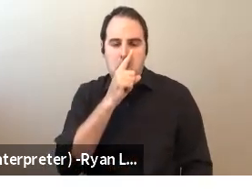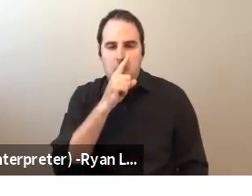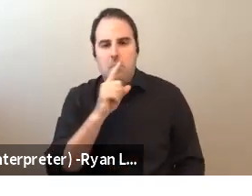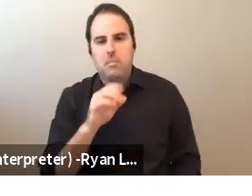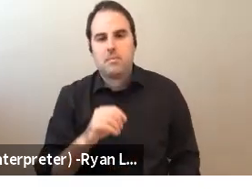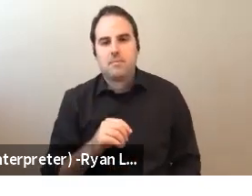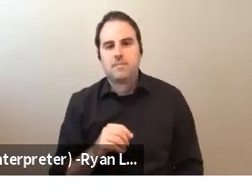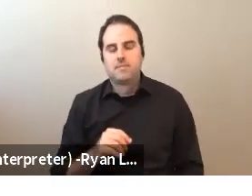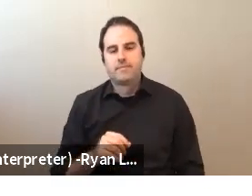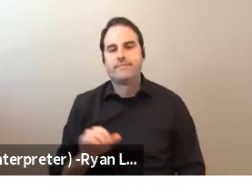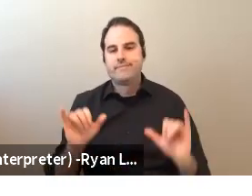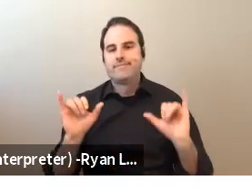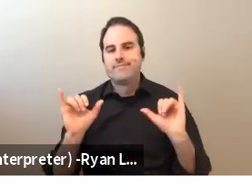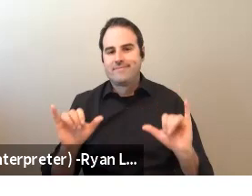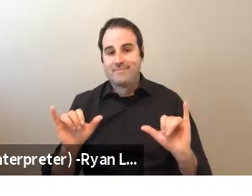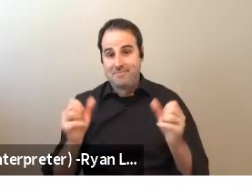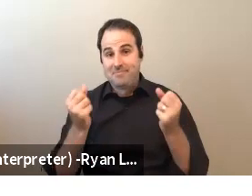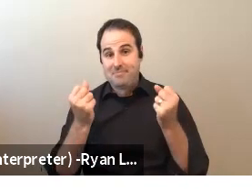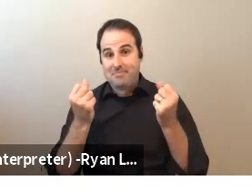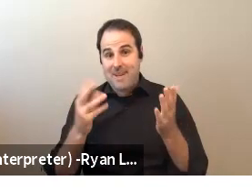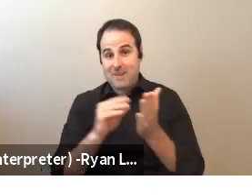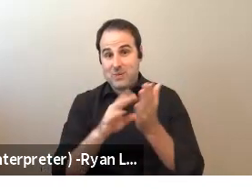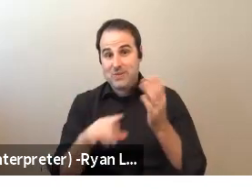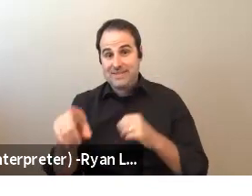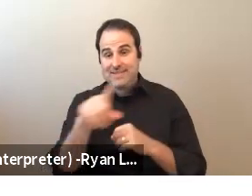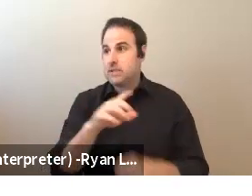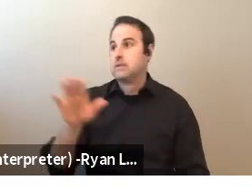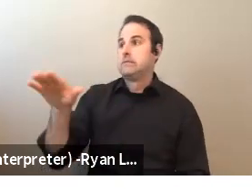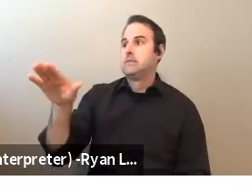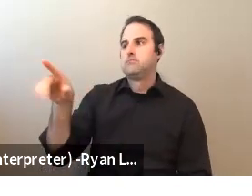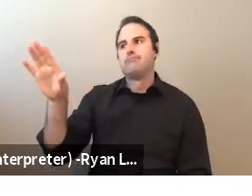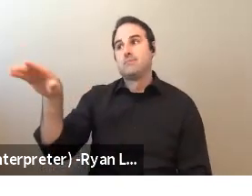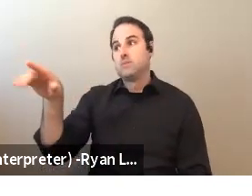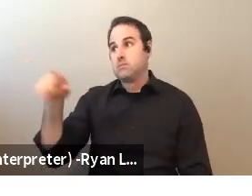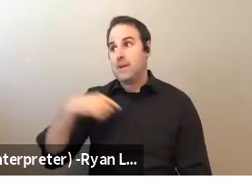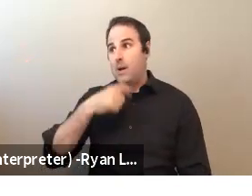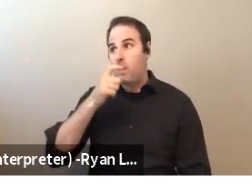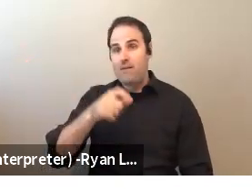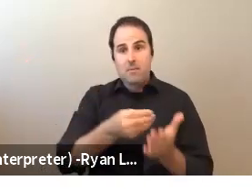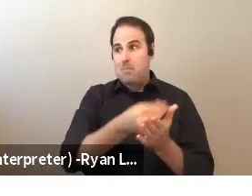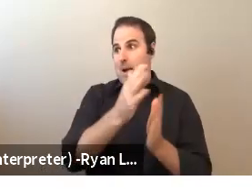Sally Potter: Bring it up that they really appreciate not having to buy a book. They really they really know about that.